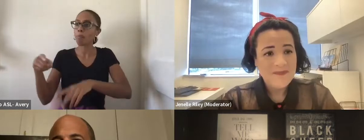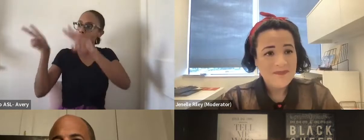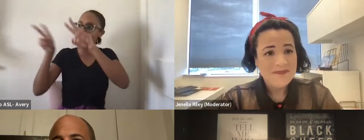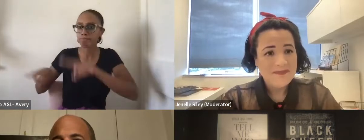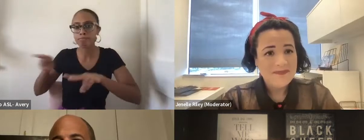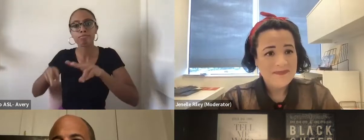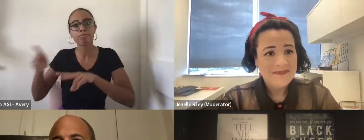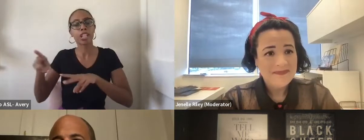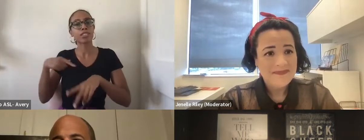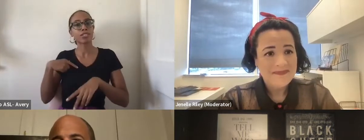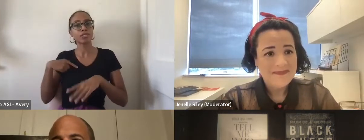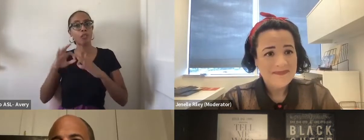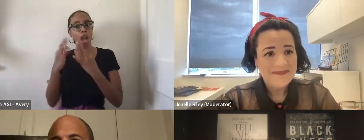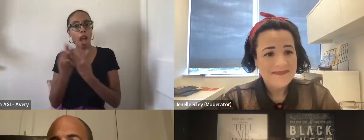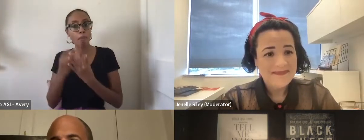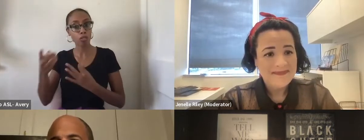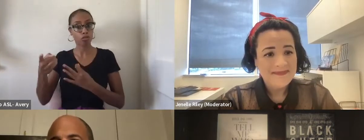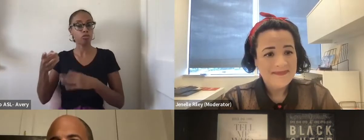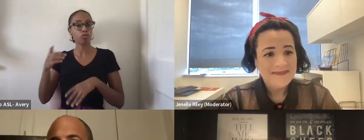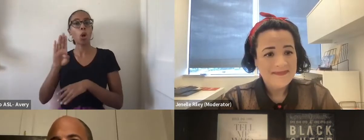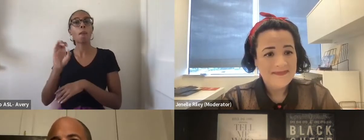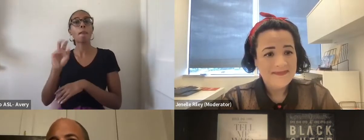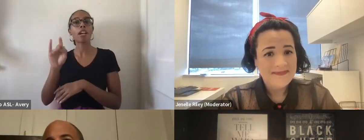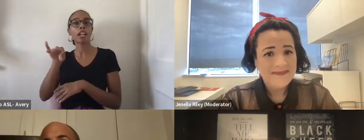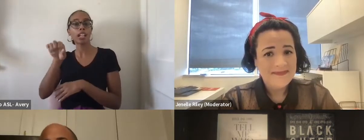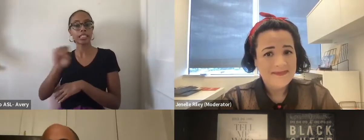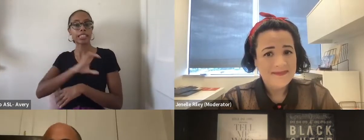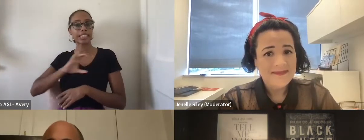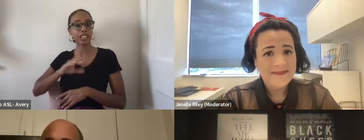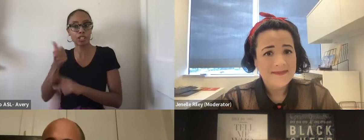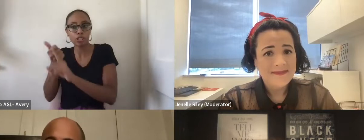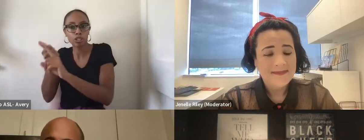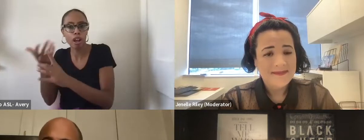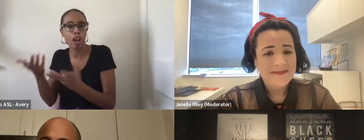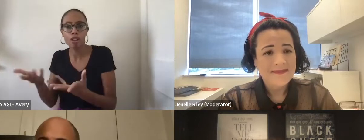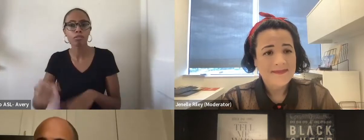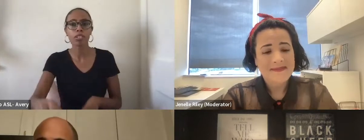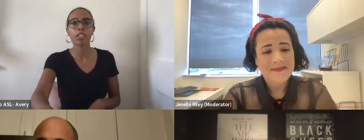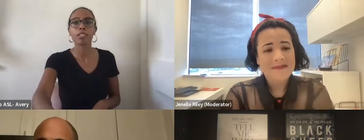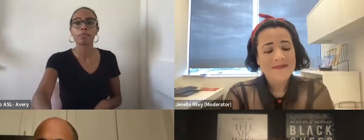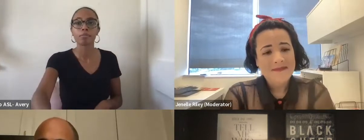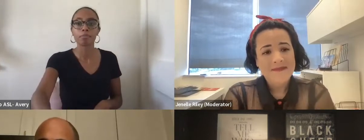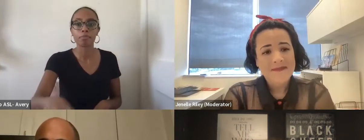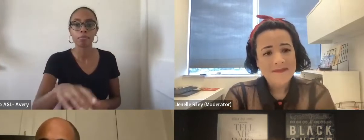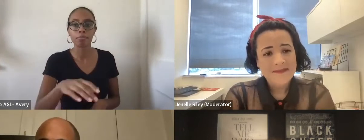It's a very momentous sad day. And I think I've been quite taken aback by quite how